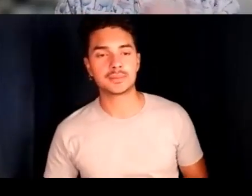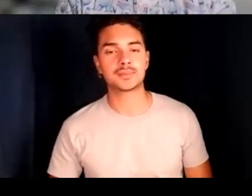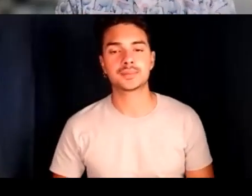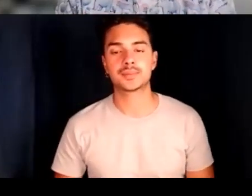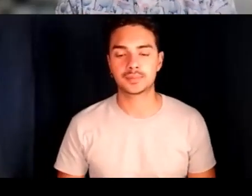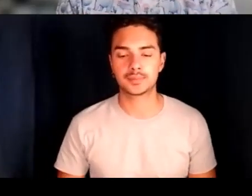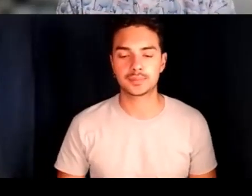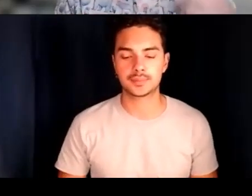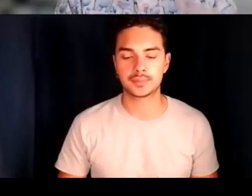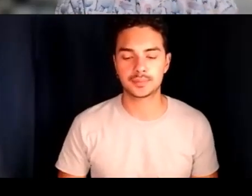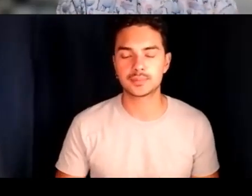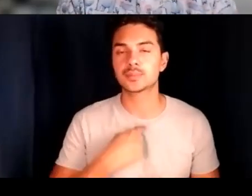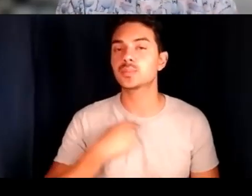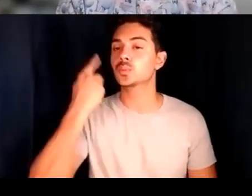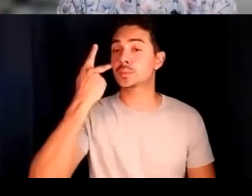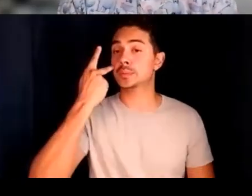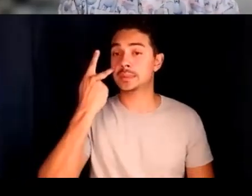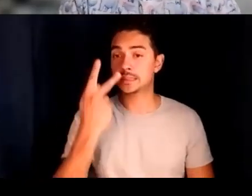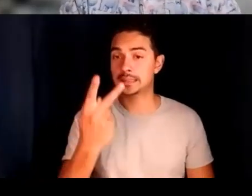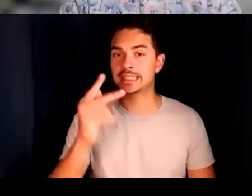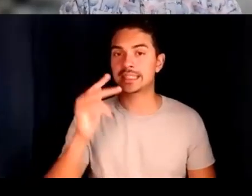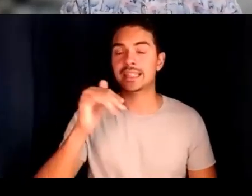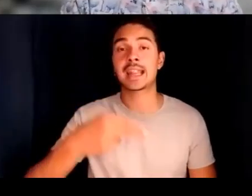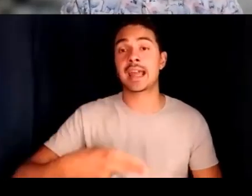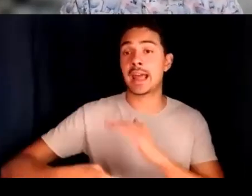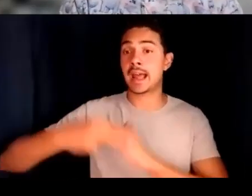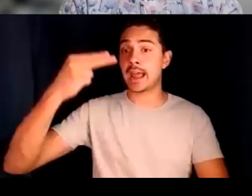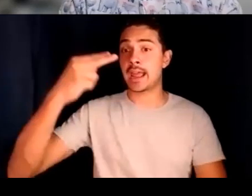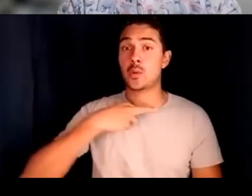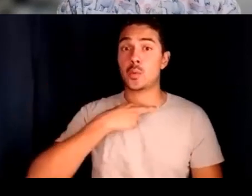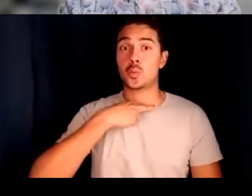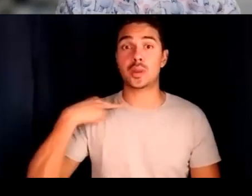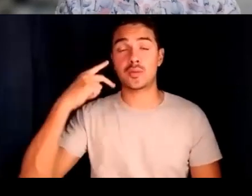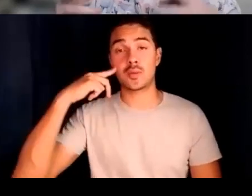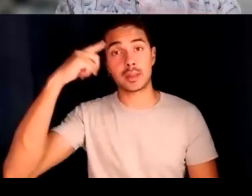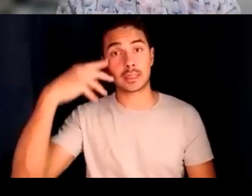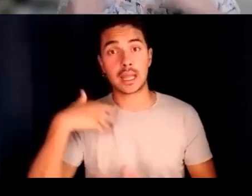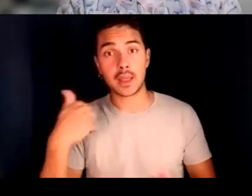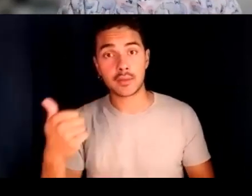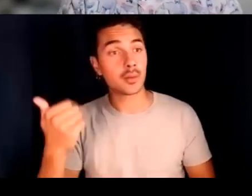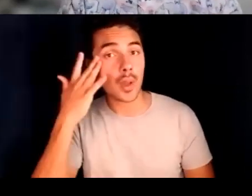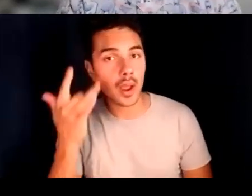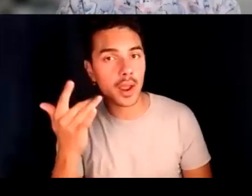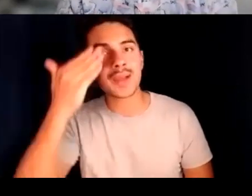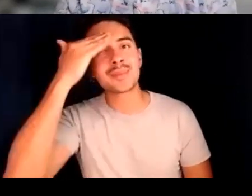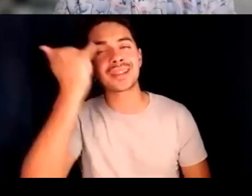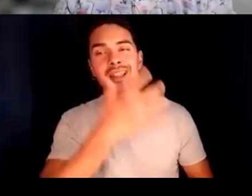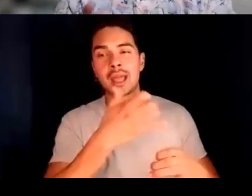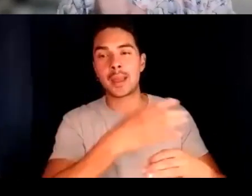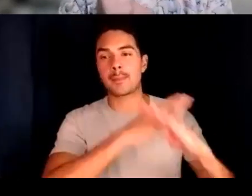are related to a lack of affirming support and a lack of care, and then barriers to care.